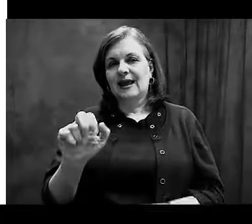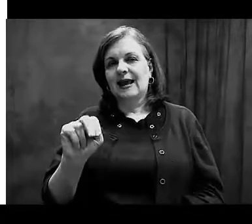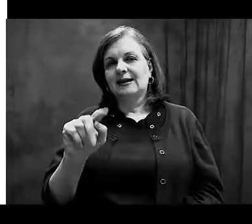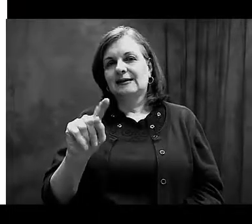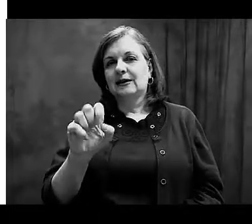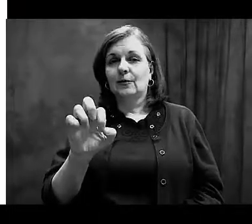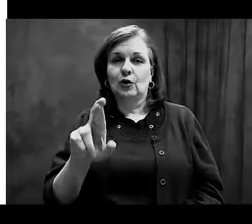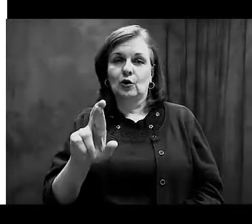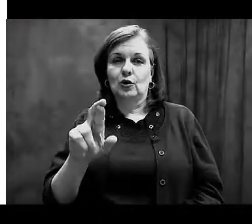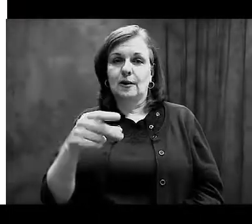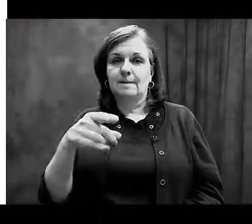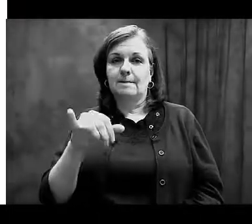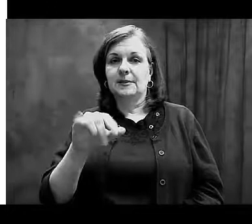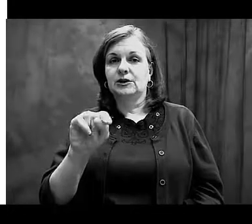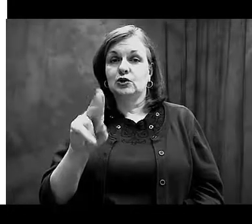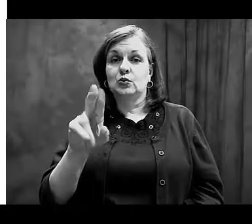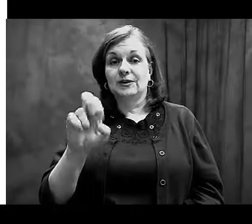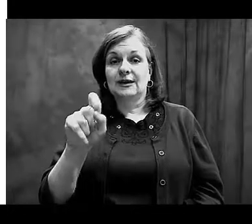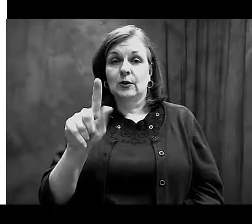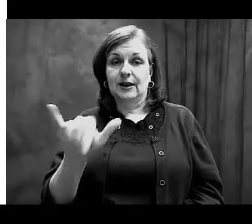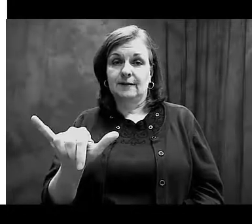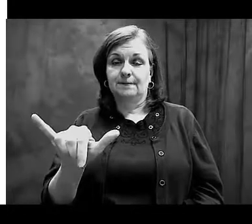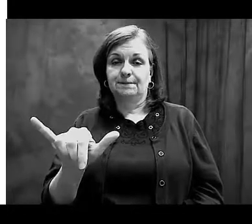in the anterior pituitary